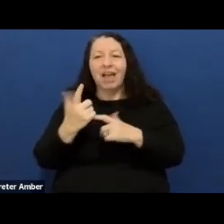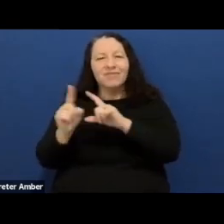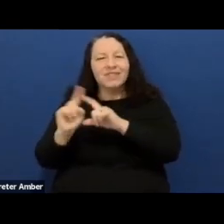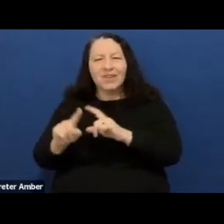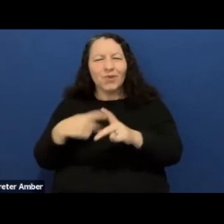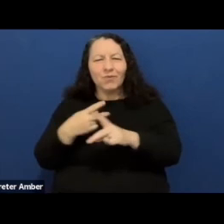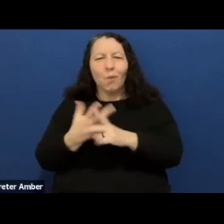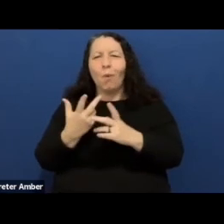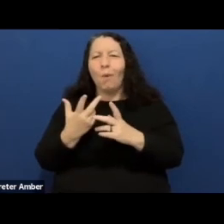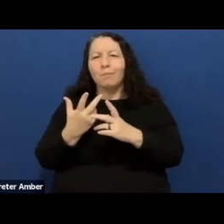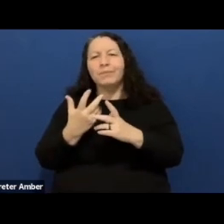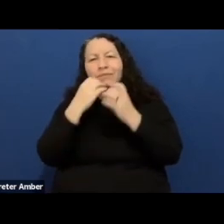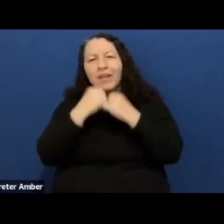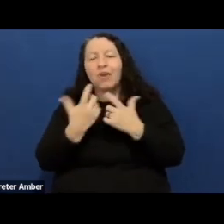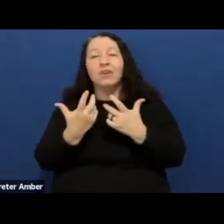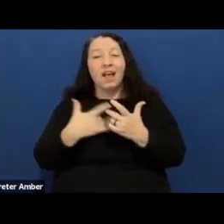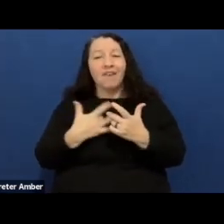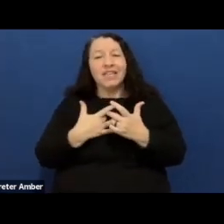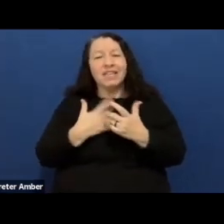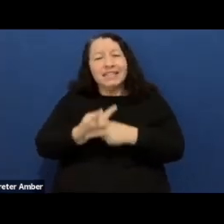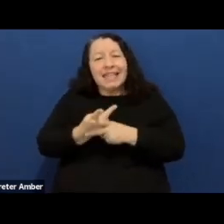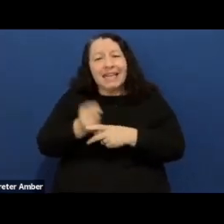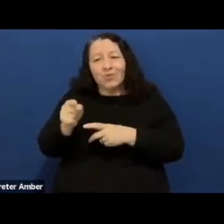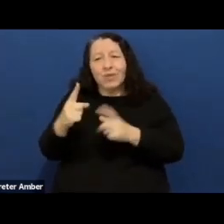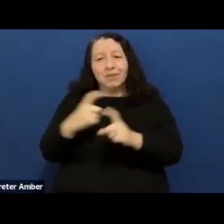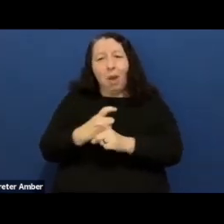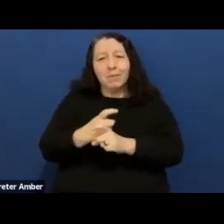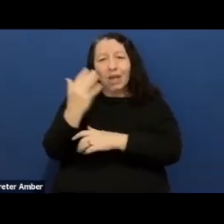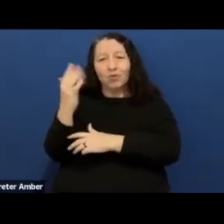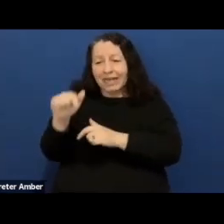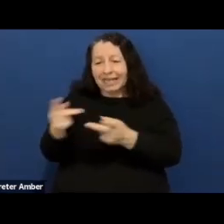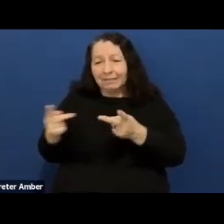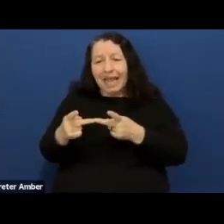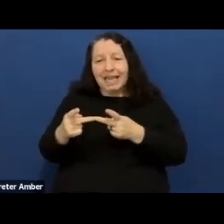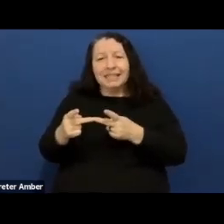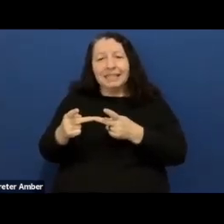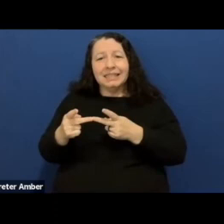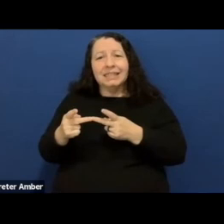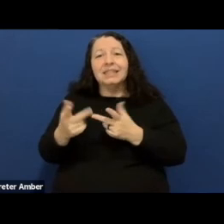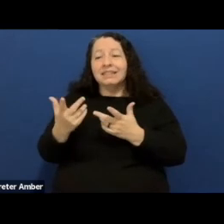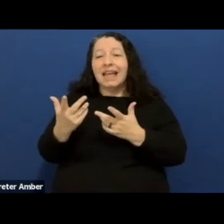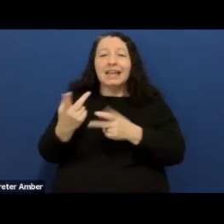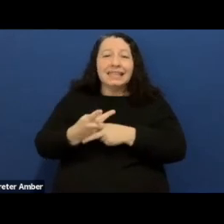have implications for different forms of care. I feel I am tending to that complicated tree